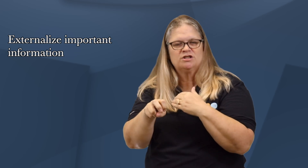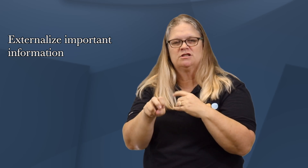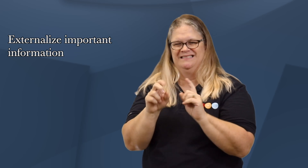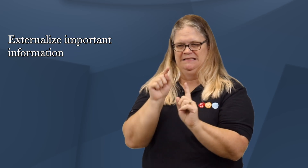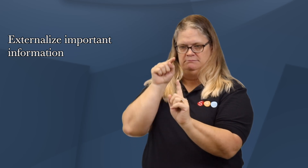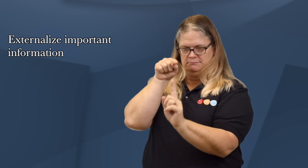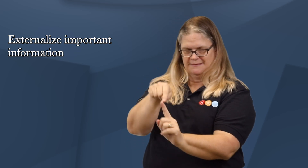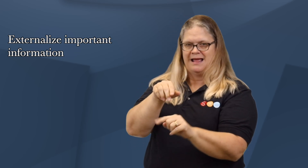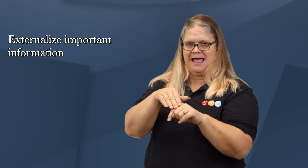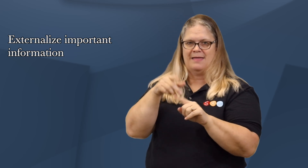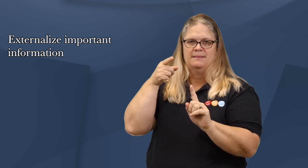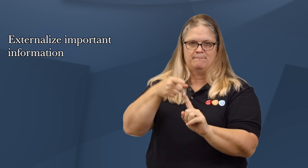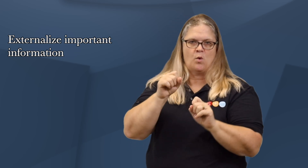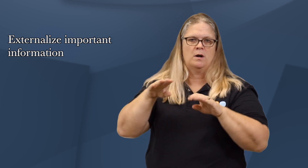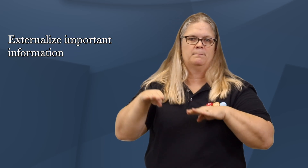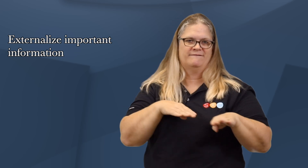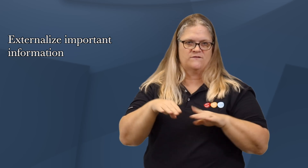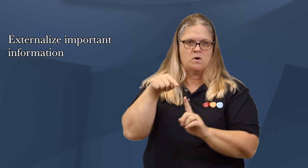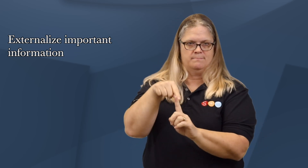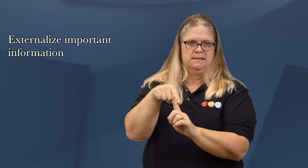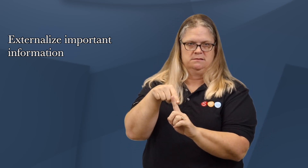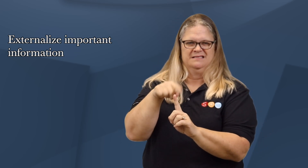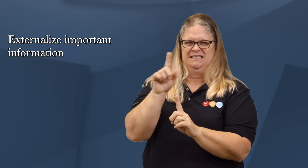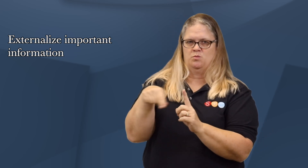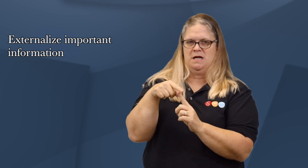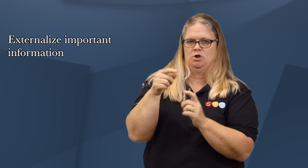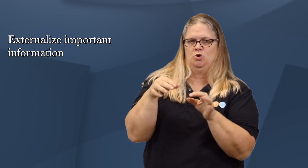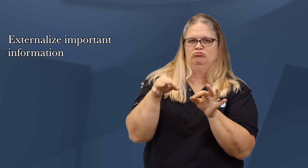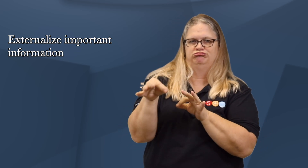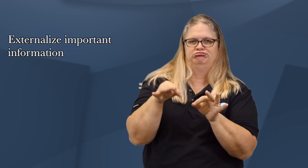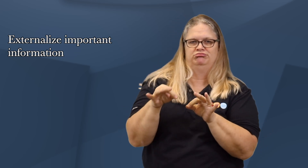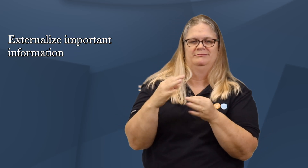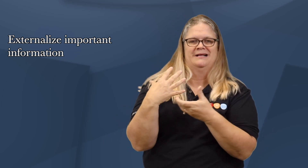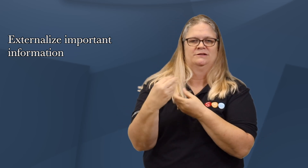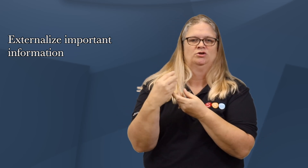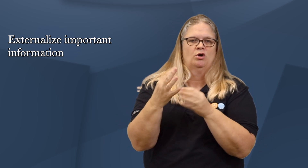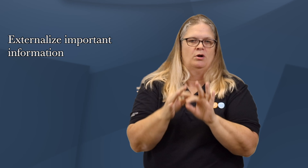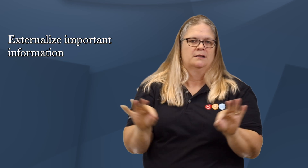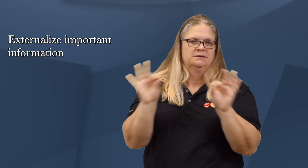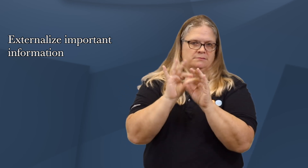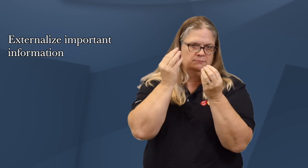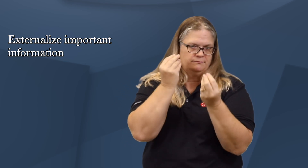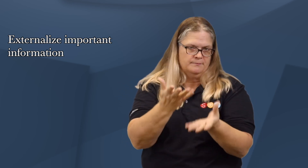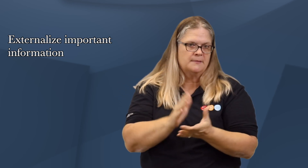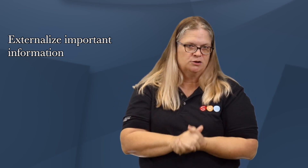to the transition, but actually do it at the point in which that information needs to be applied.